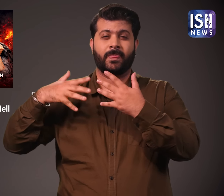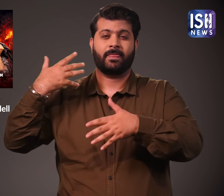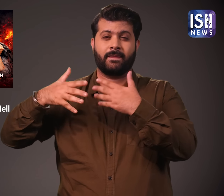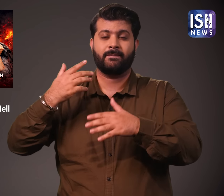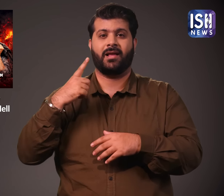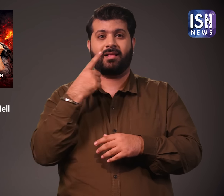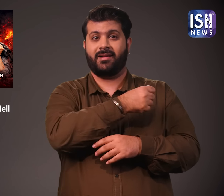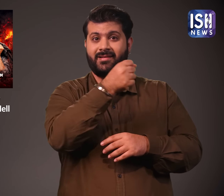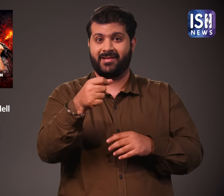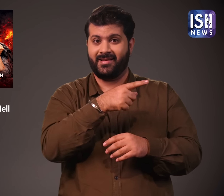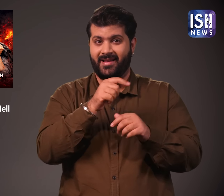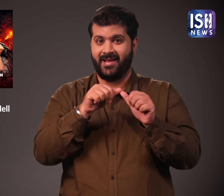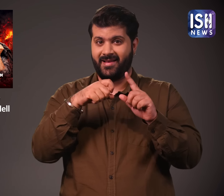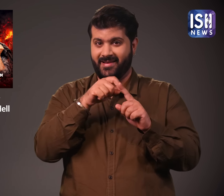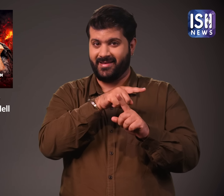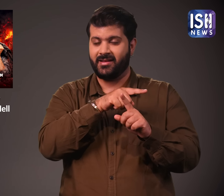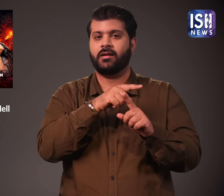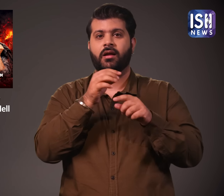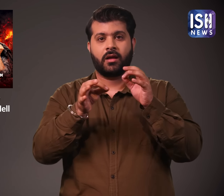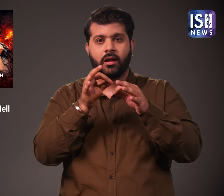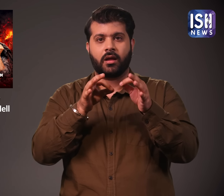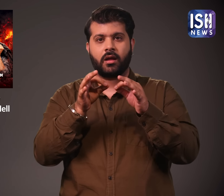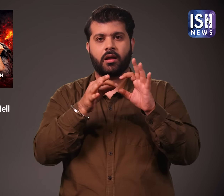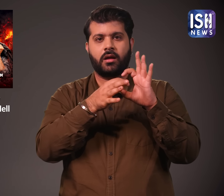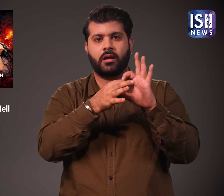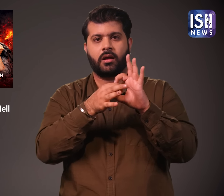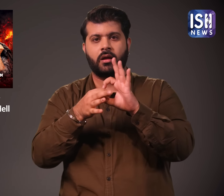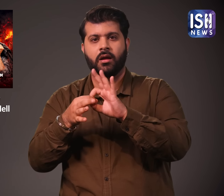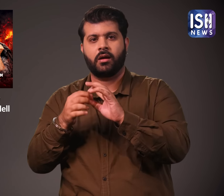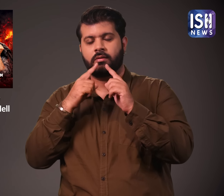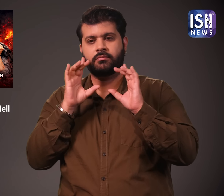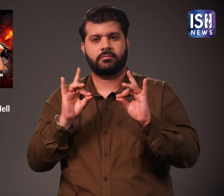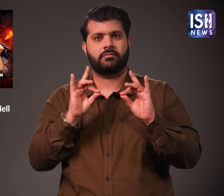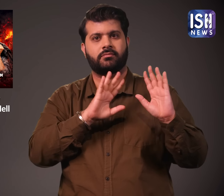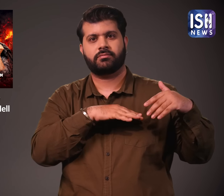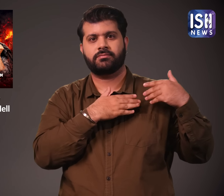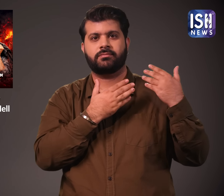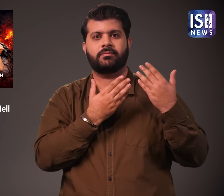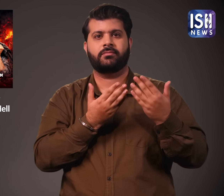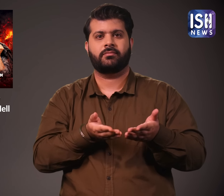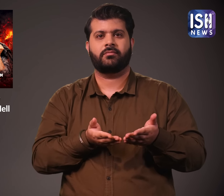When Khamenei became the leader, his teachings influenced many people for a long time.